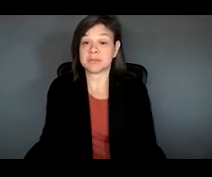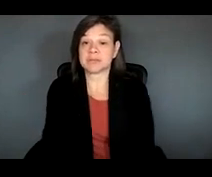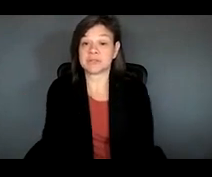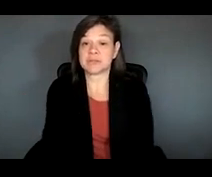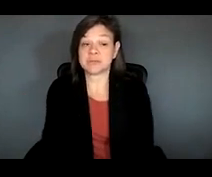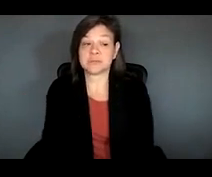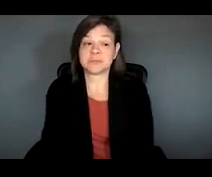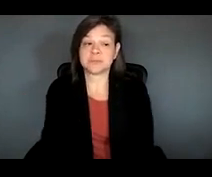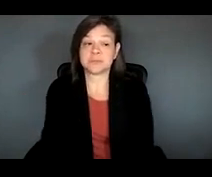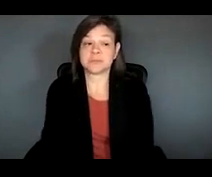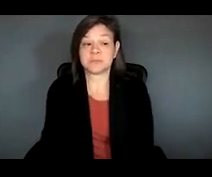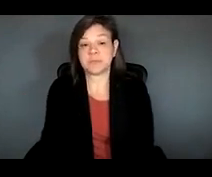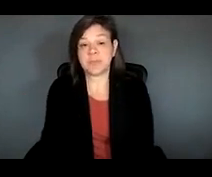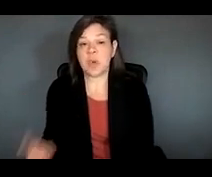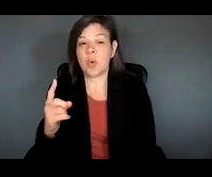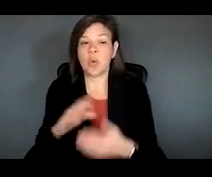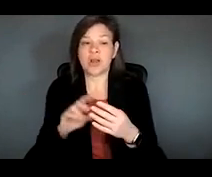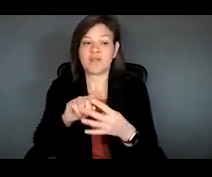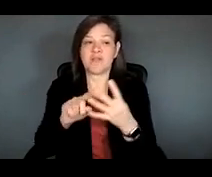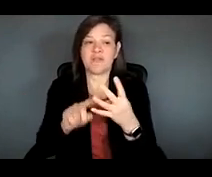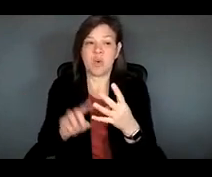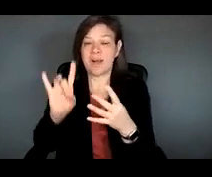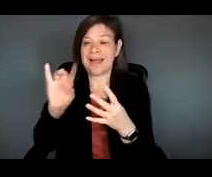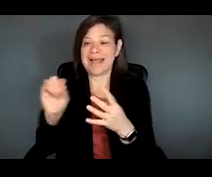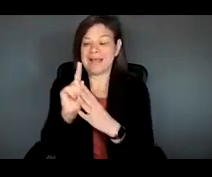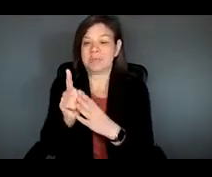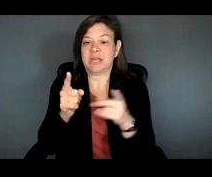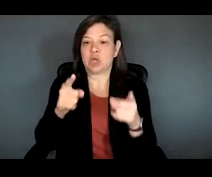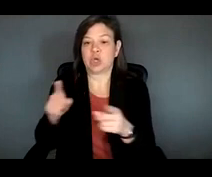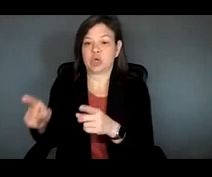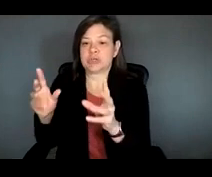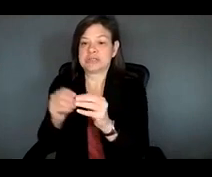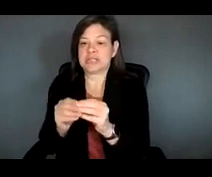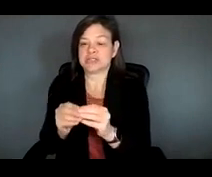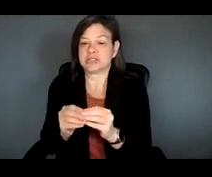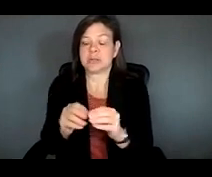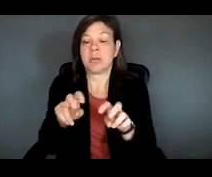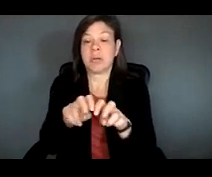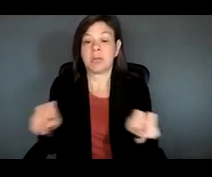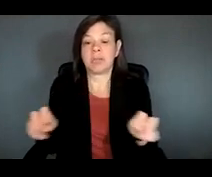the four that are eighty-minute concurrent sessions. So a panel discussion offers multiple